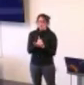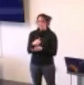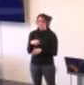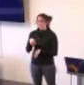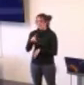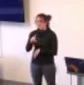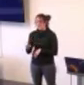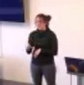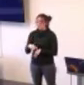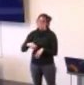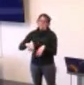and negatively racialized.